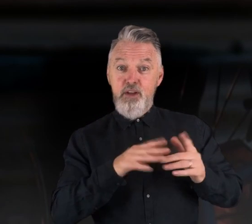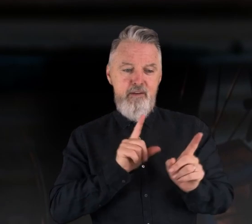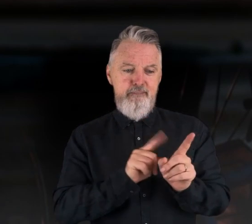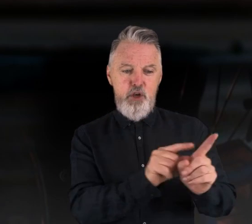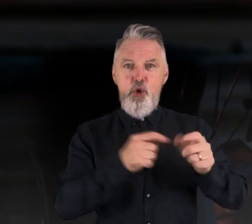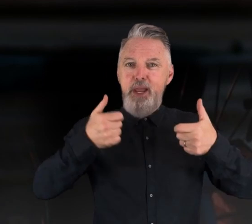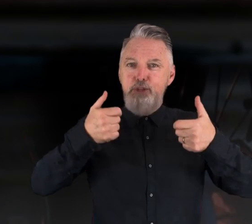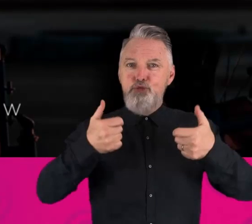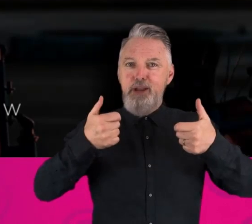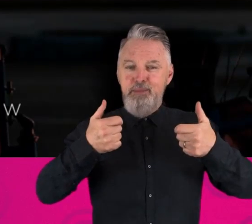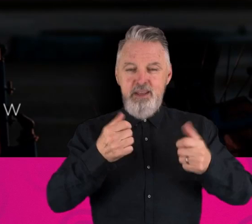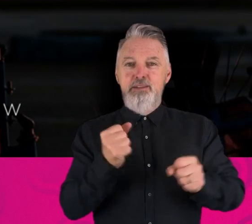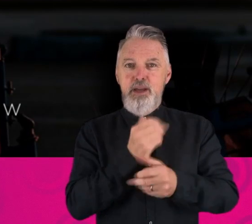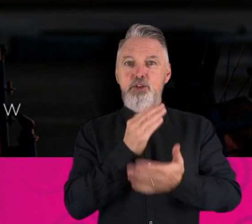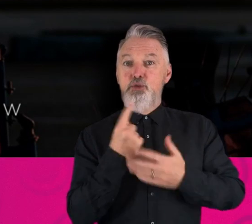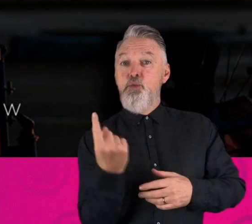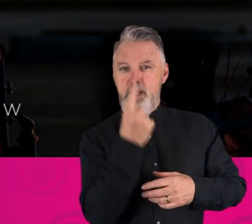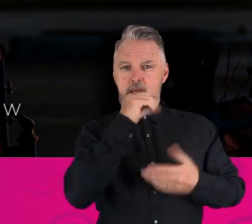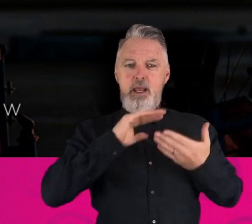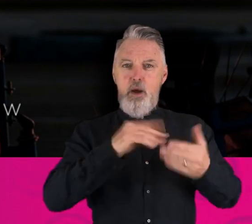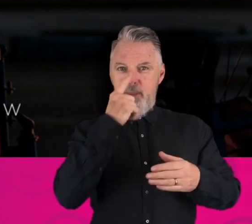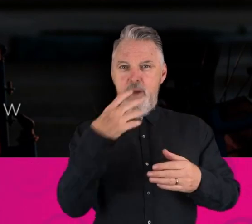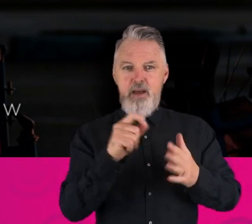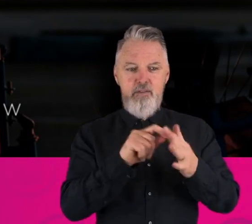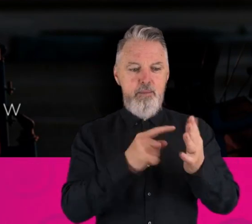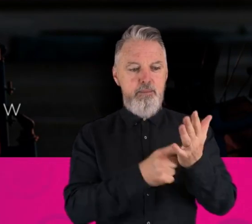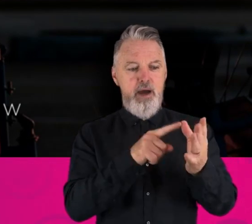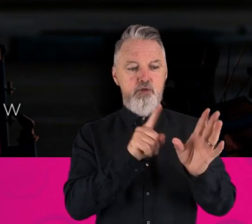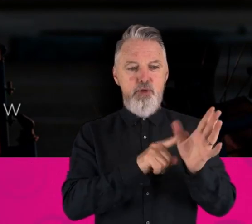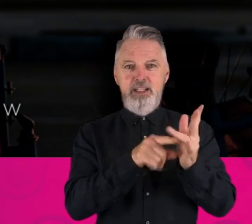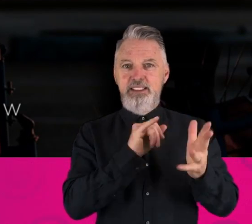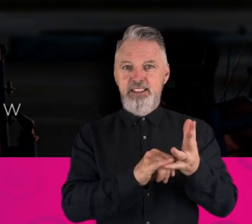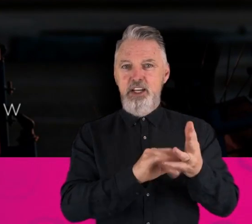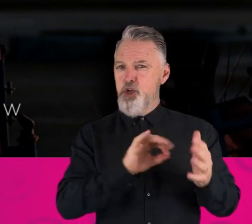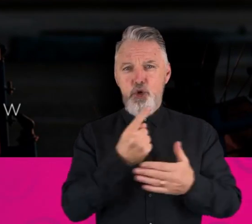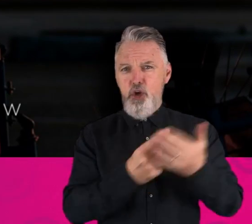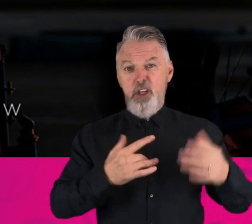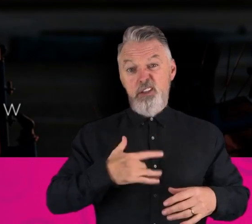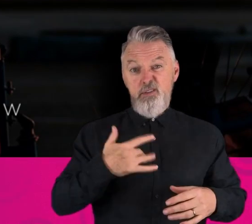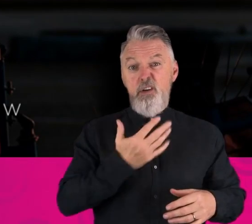So together, we can help people with paralysis not just survive, but thrive at the top of Maslow’s pyramid.